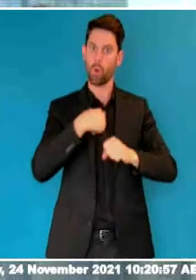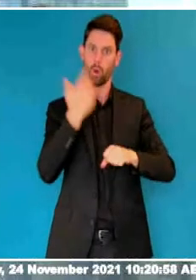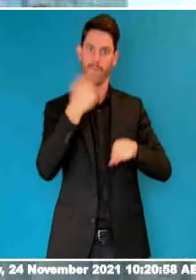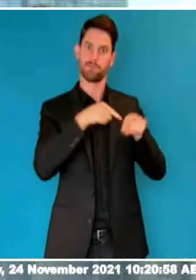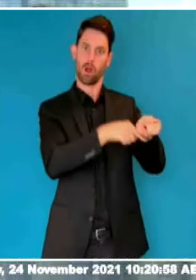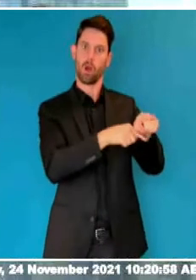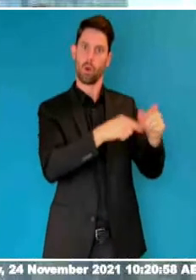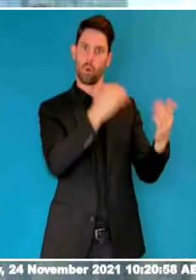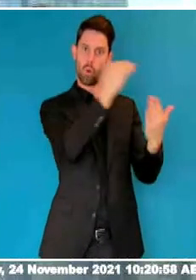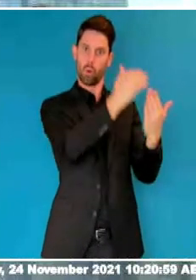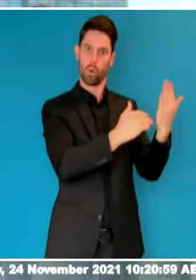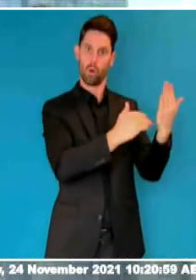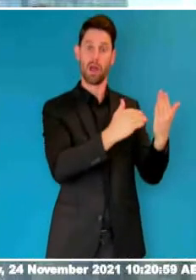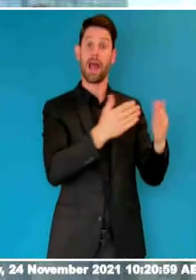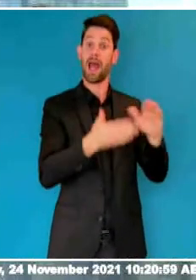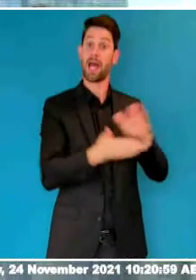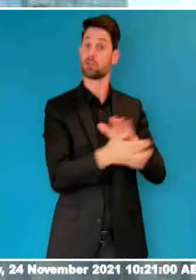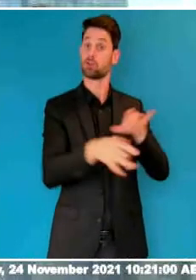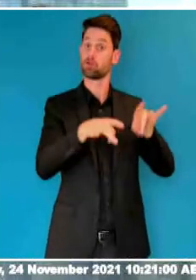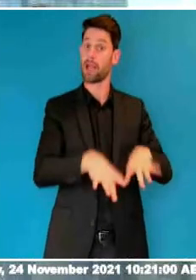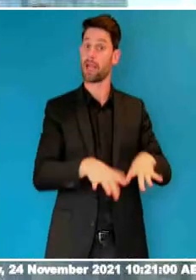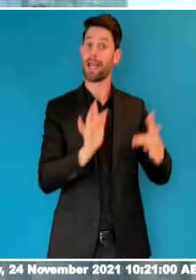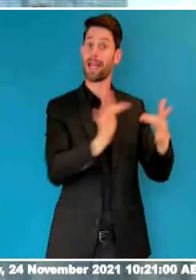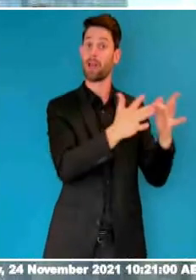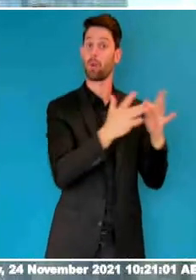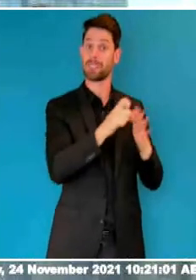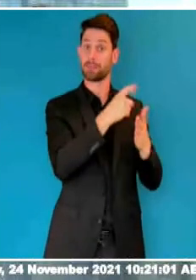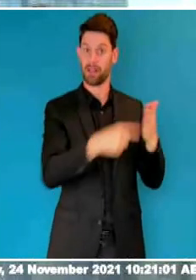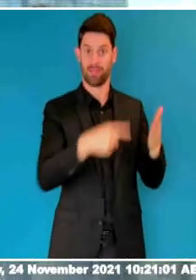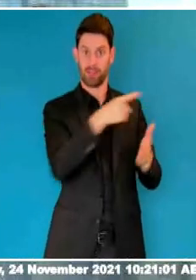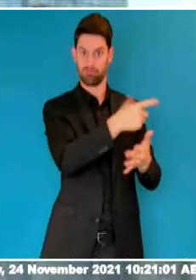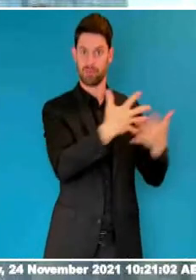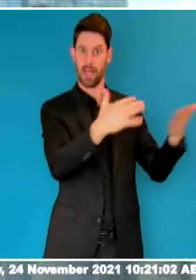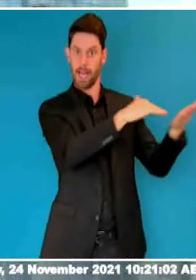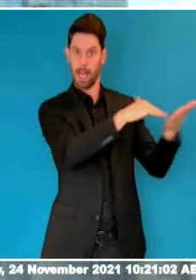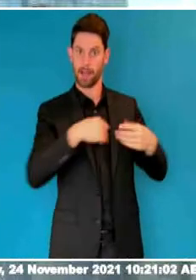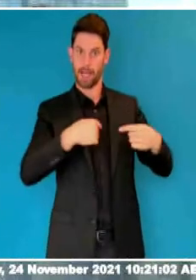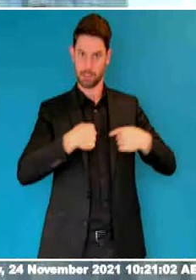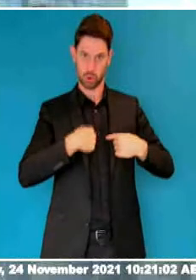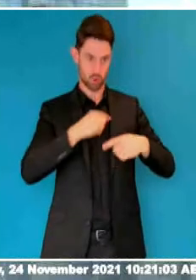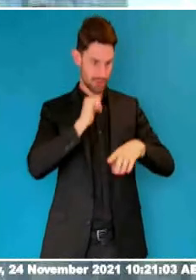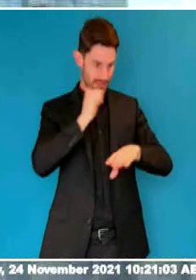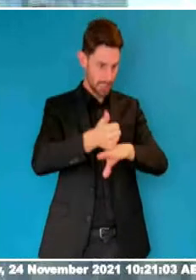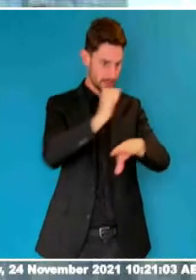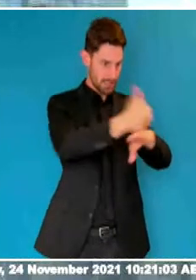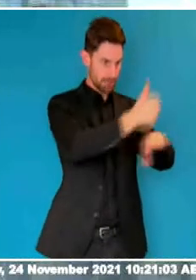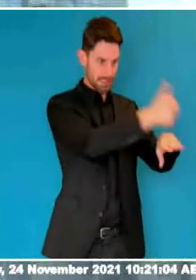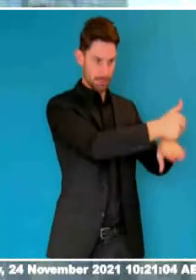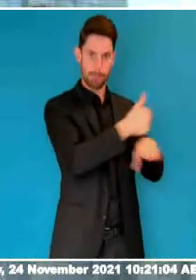with the Australian Network on Disability, that's what we've been looking at, to remove systemic barriers.